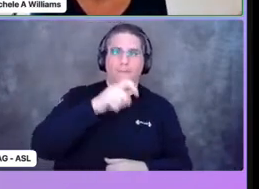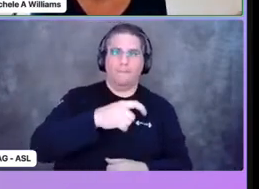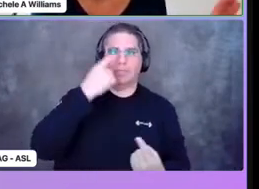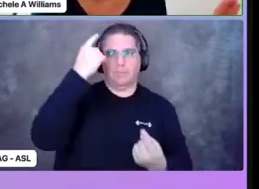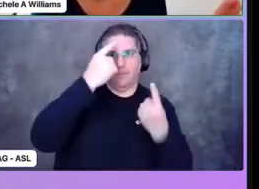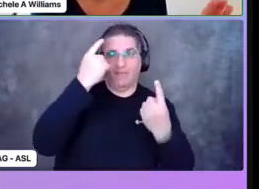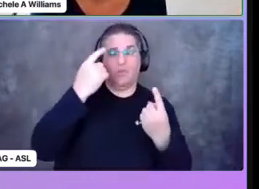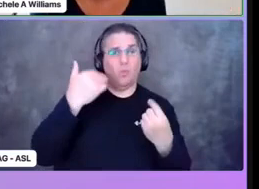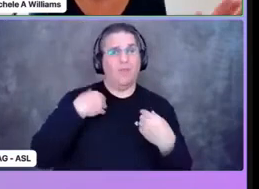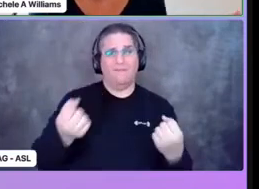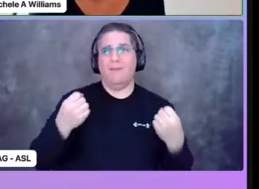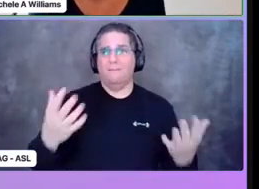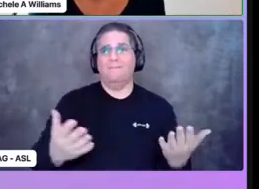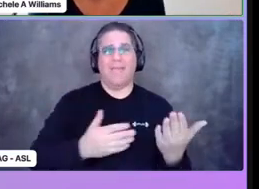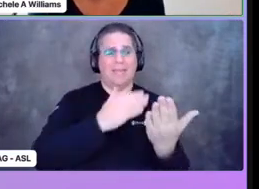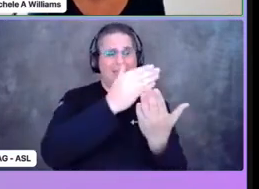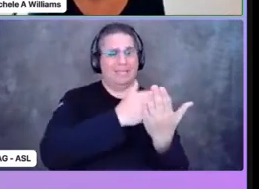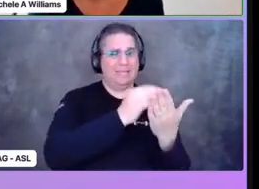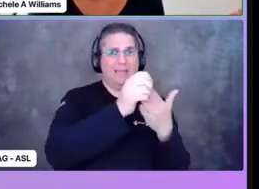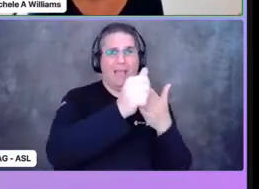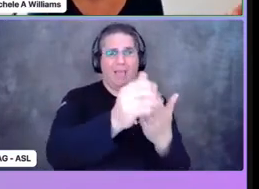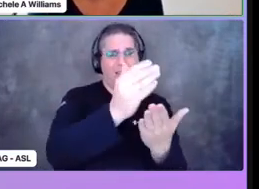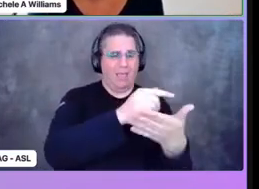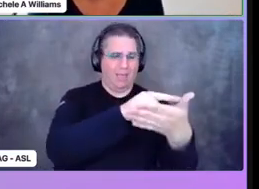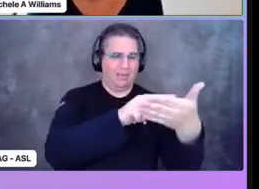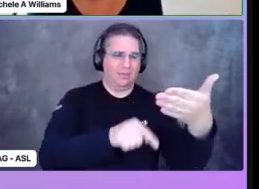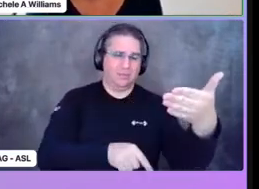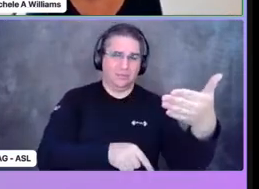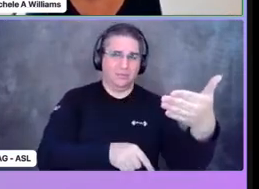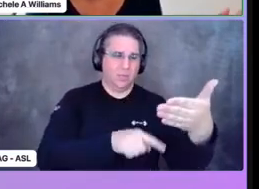their burden. We should be mindful enough of what the